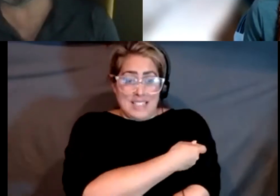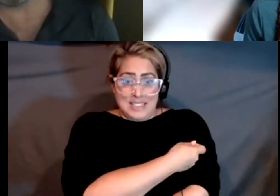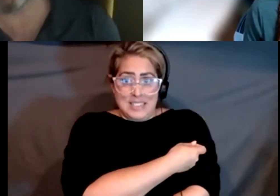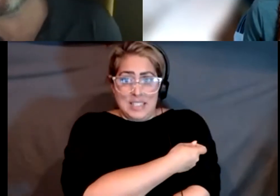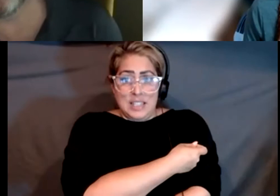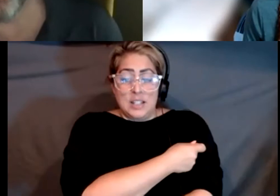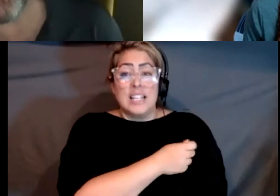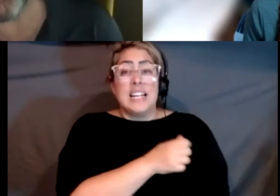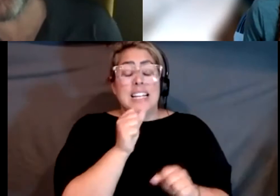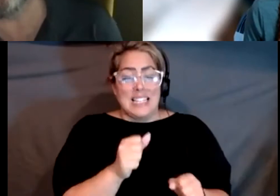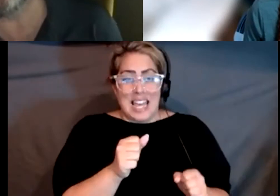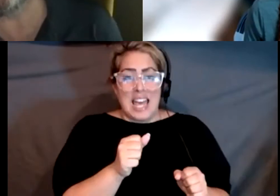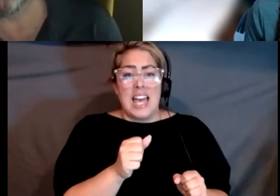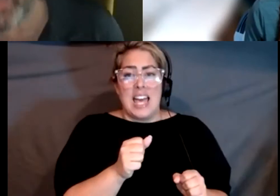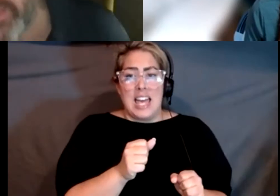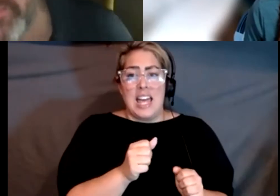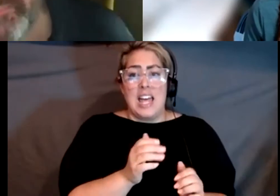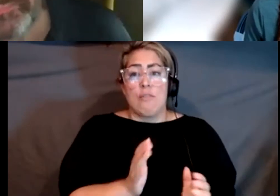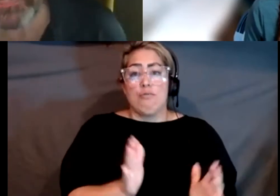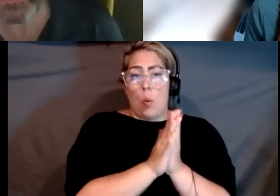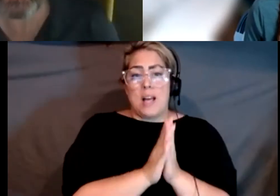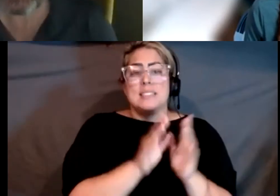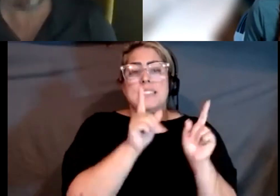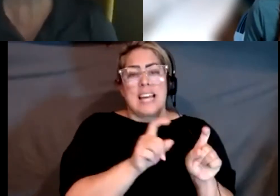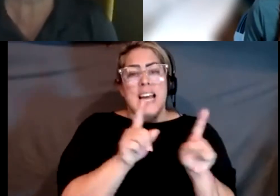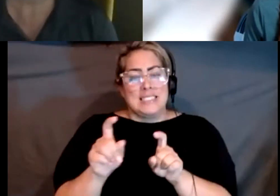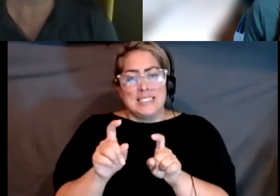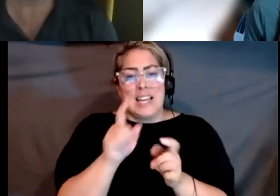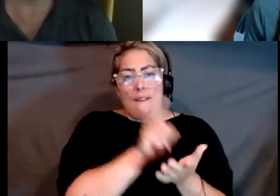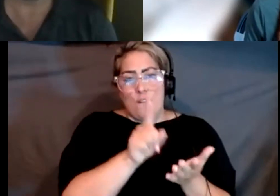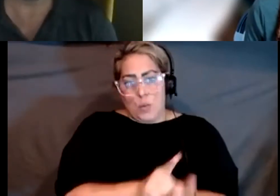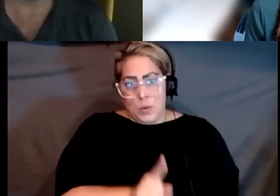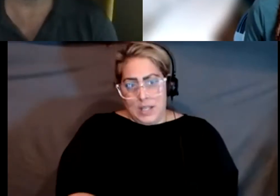Option.